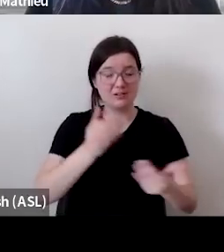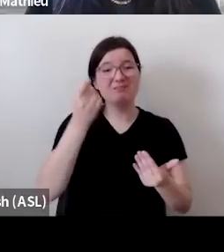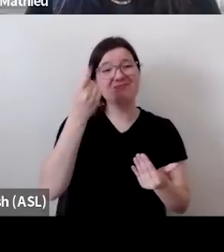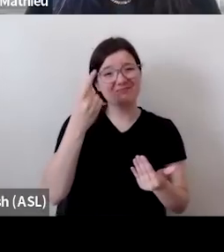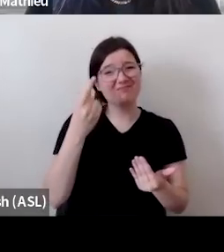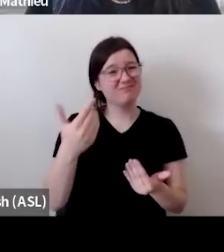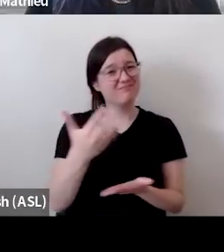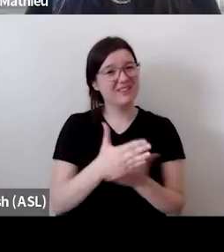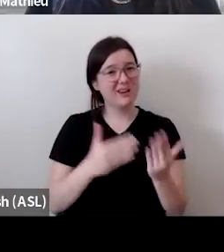Great, thank you.